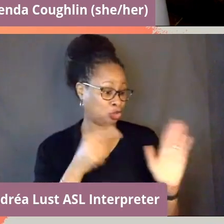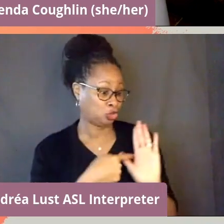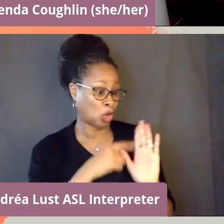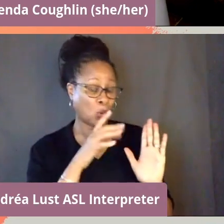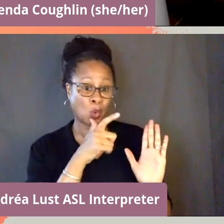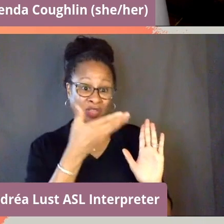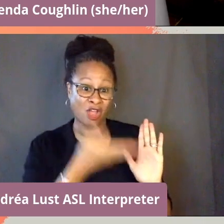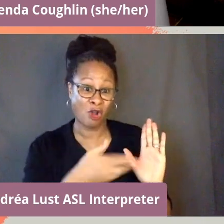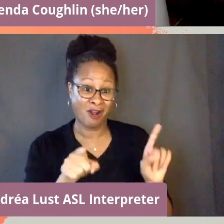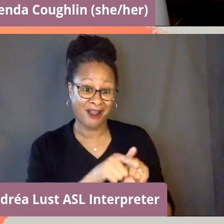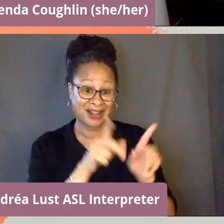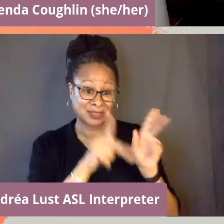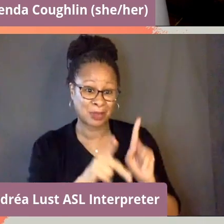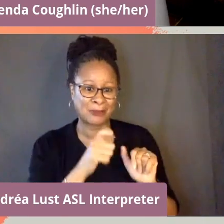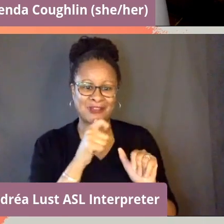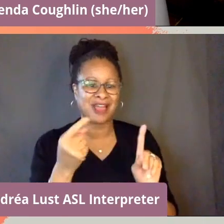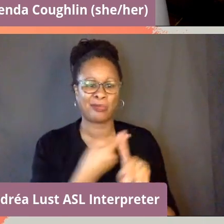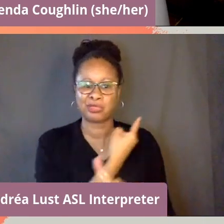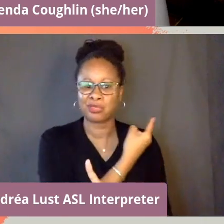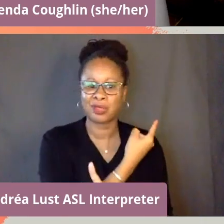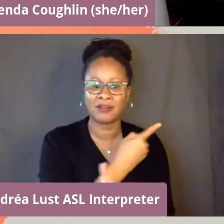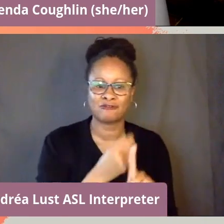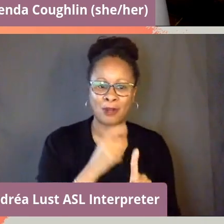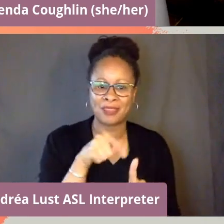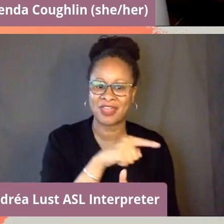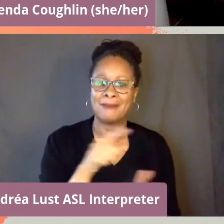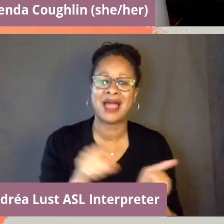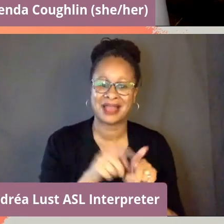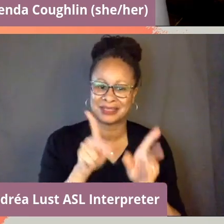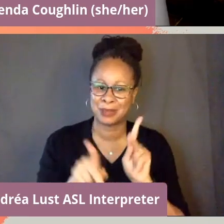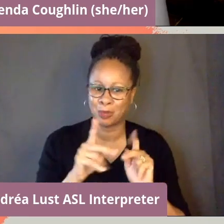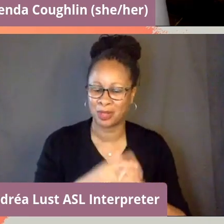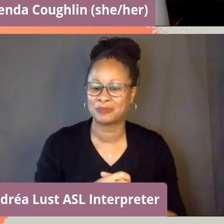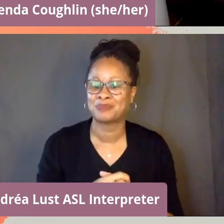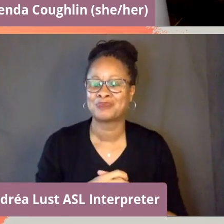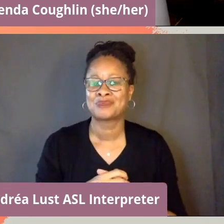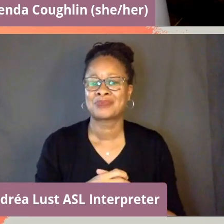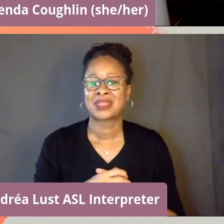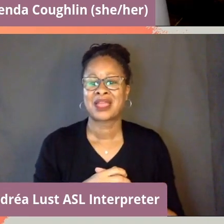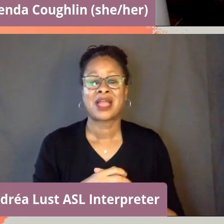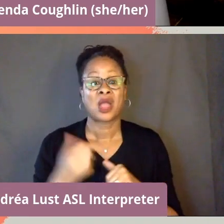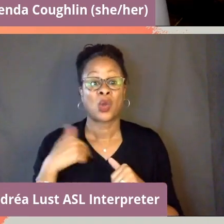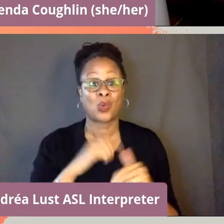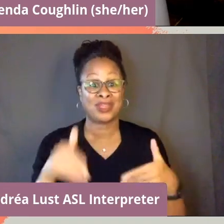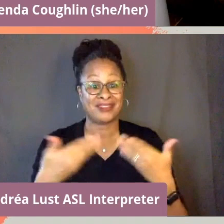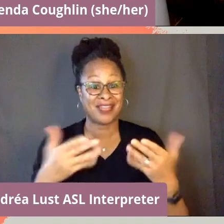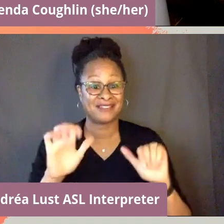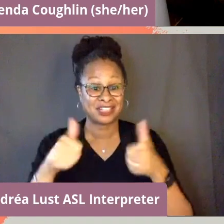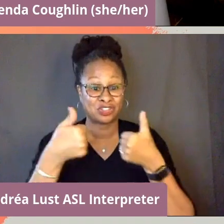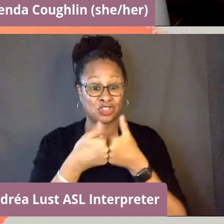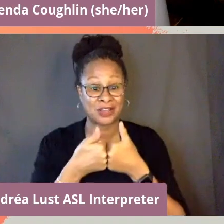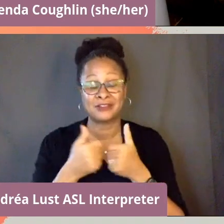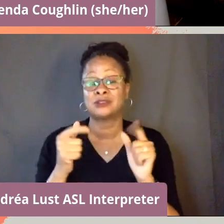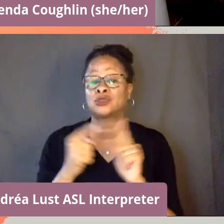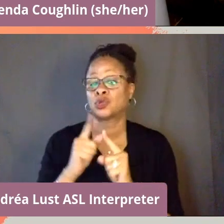and not detract. And so we give that challenge to Lauren Schwartzman, who